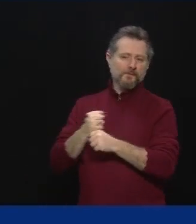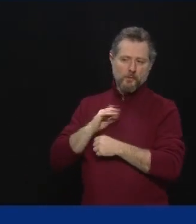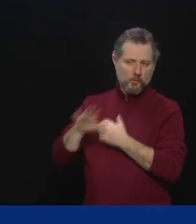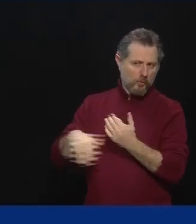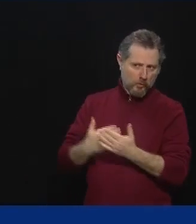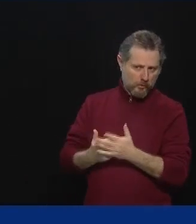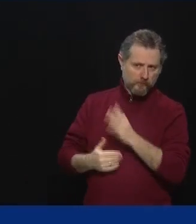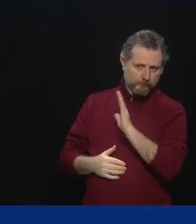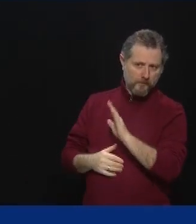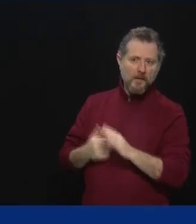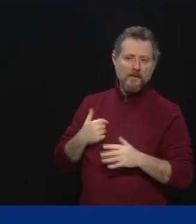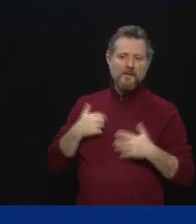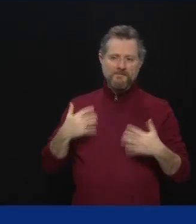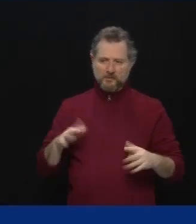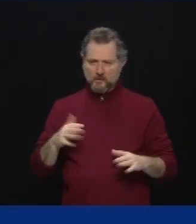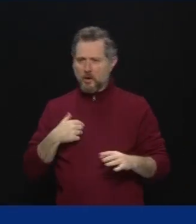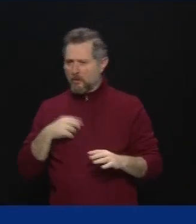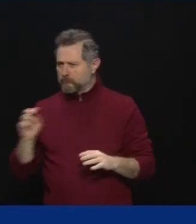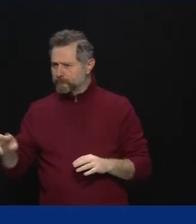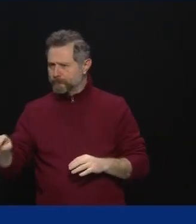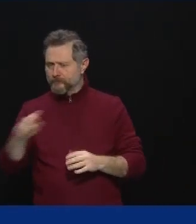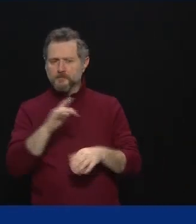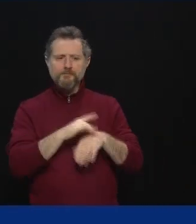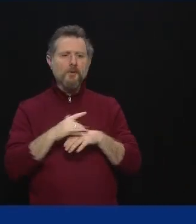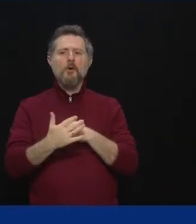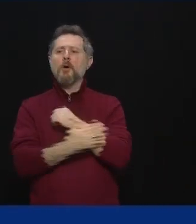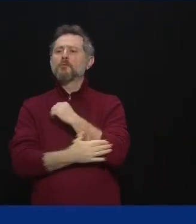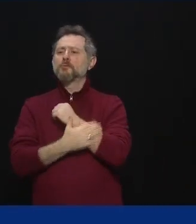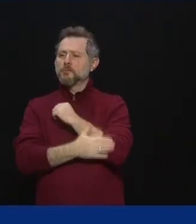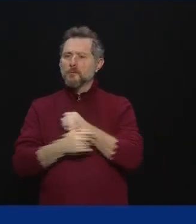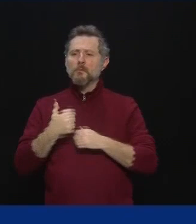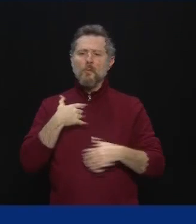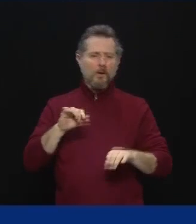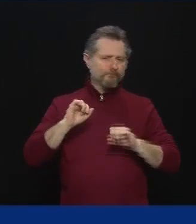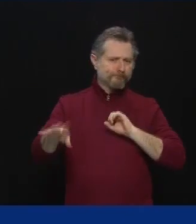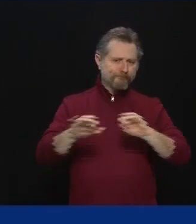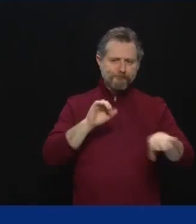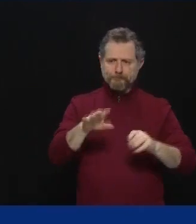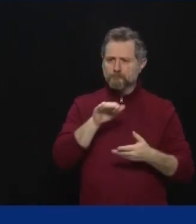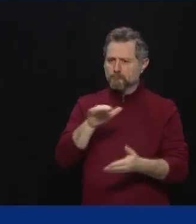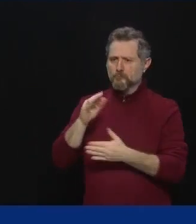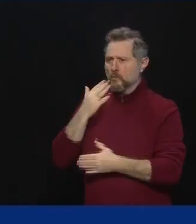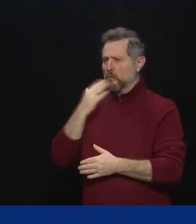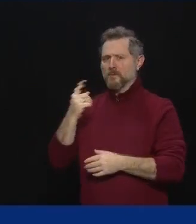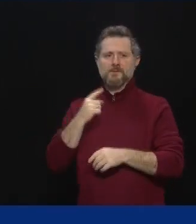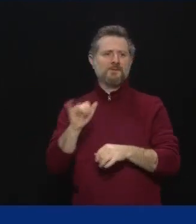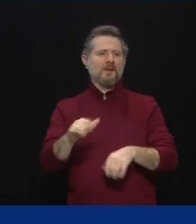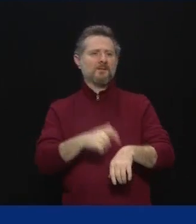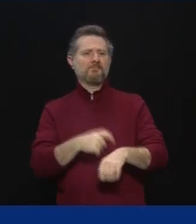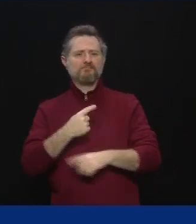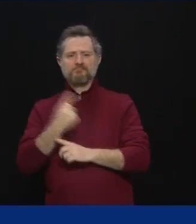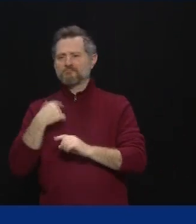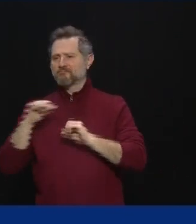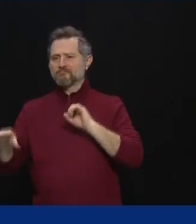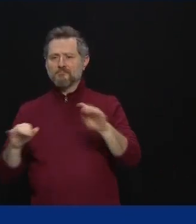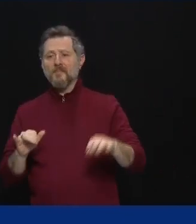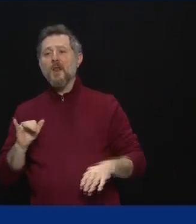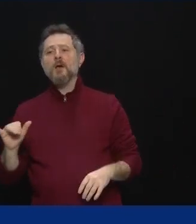TAKE-HOME TESTS. ALL ORDERED. THEM ARRIVE AND VISITED COUNTIES